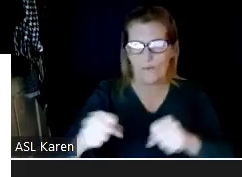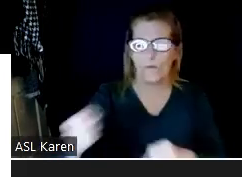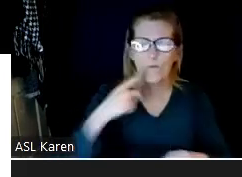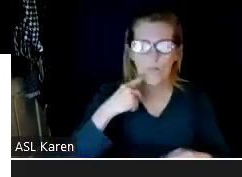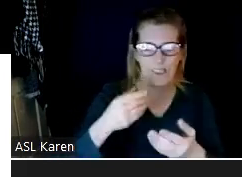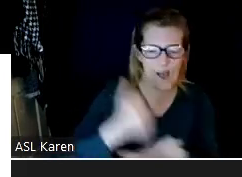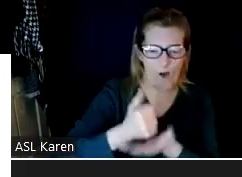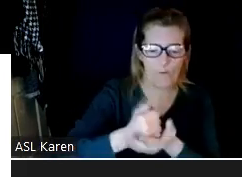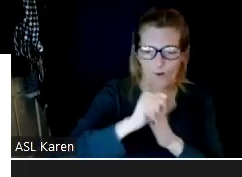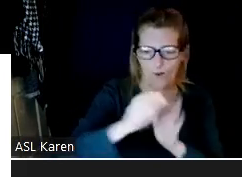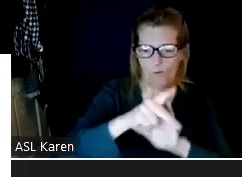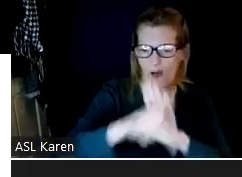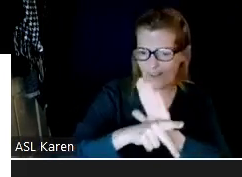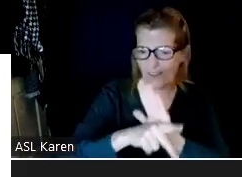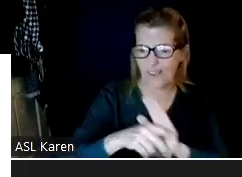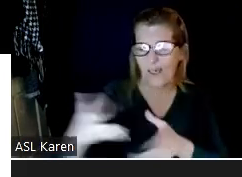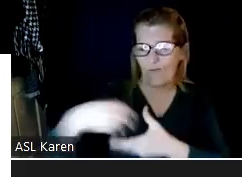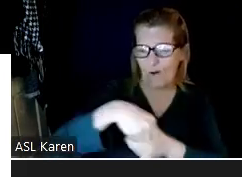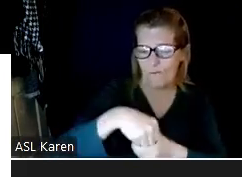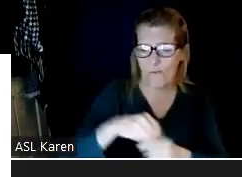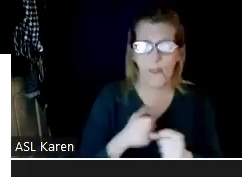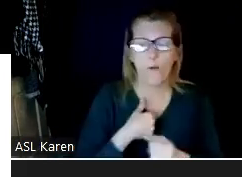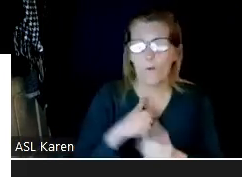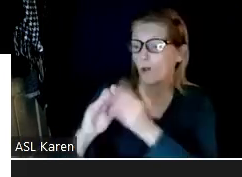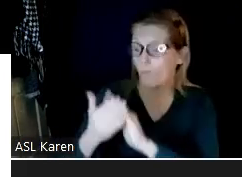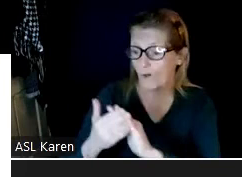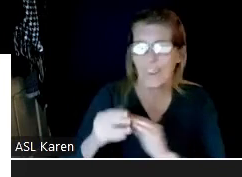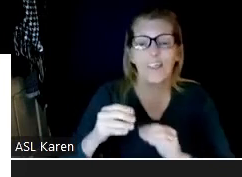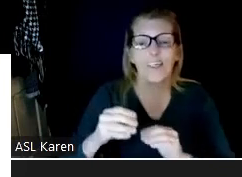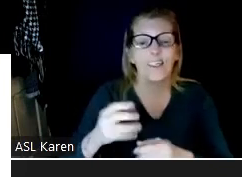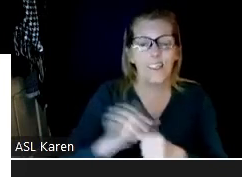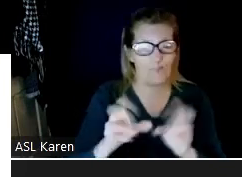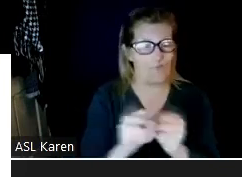15:20:35 And we're also engaging with community in sessions, like today, so that we can build